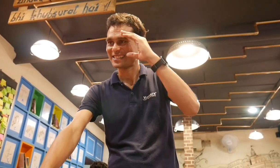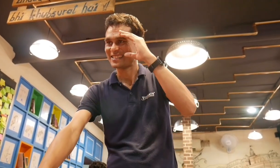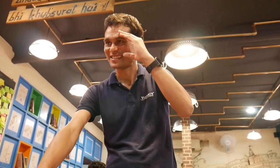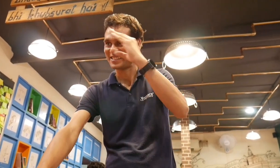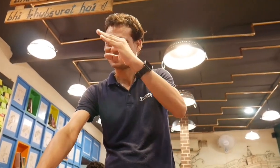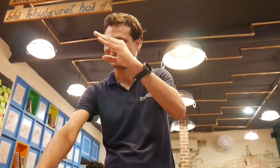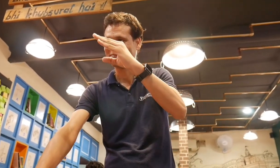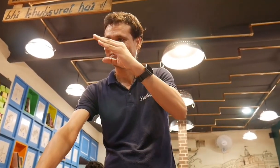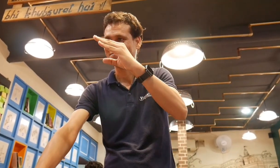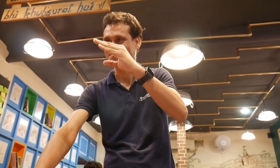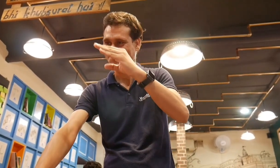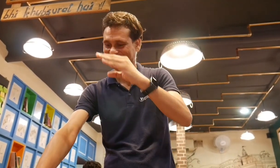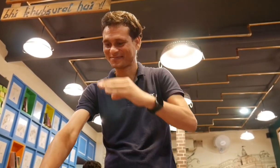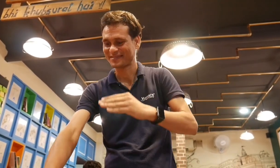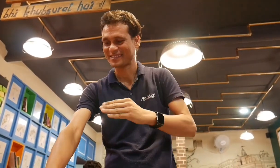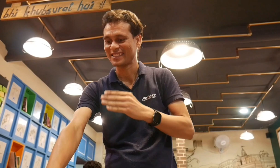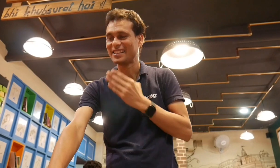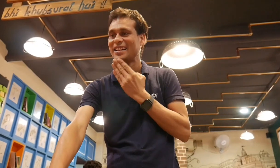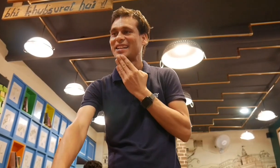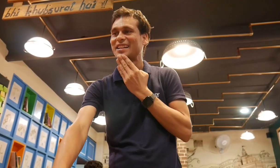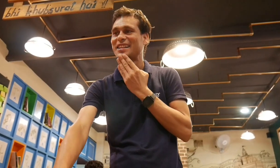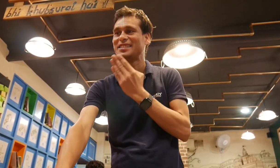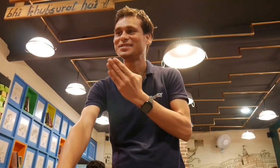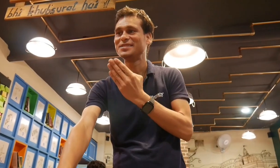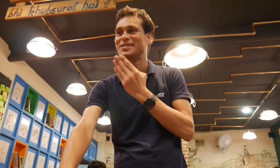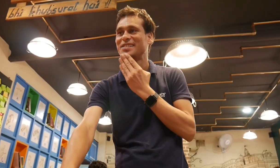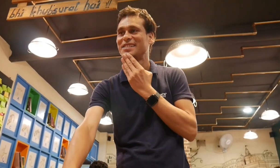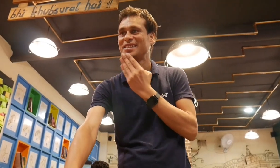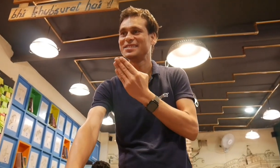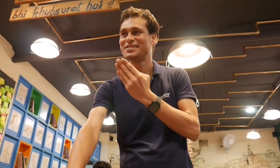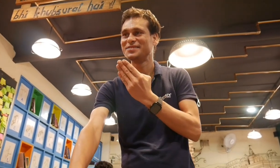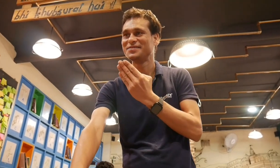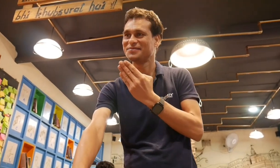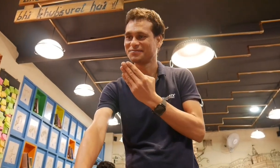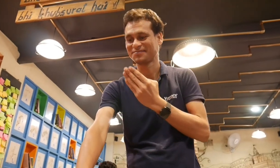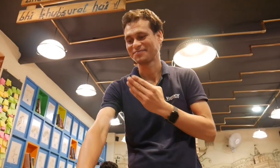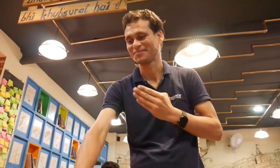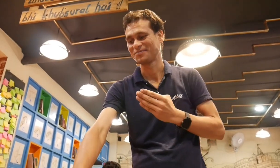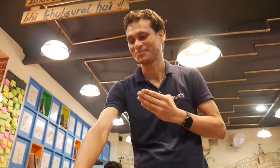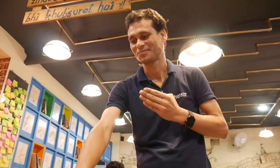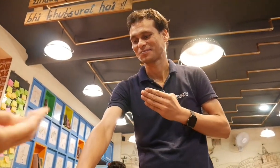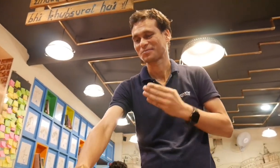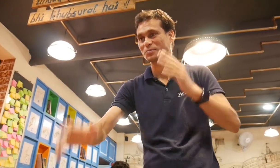hello thank you, this is thank you